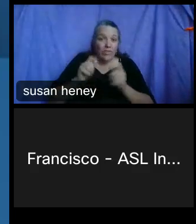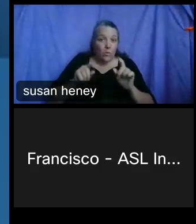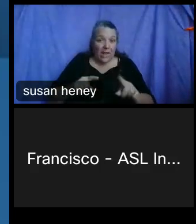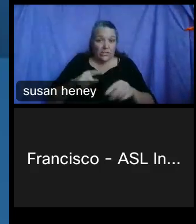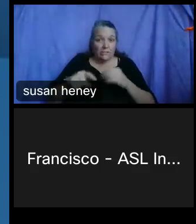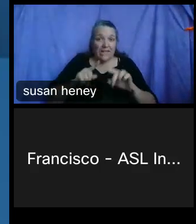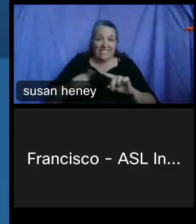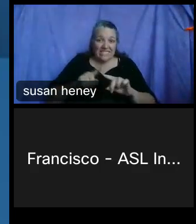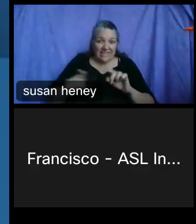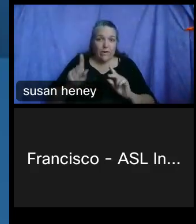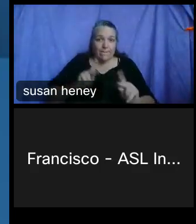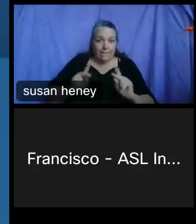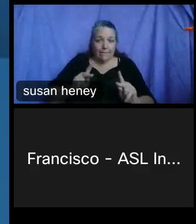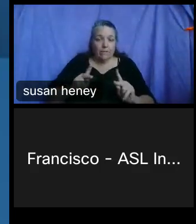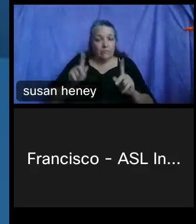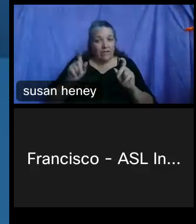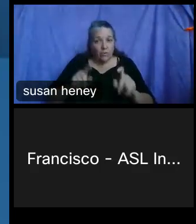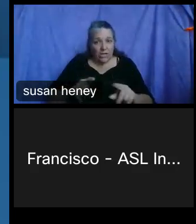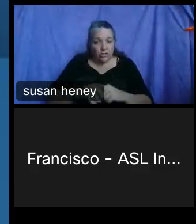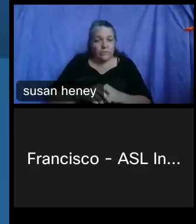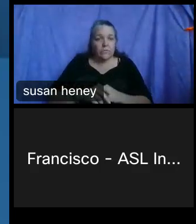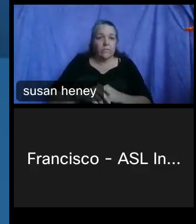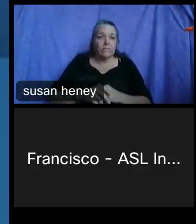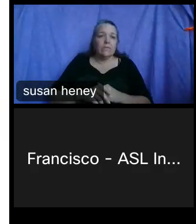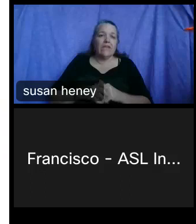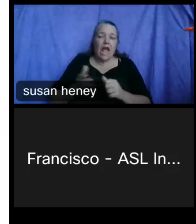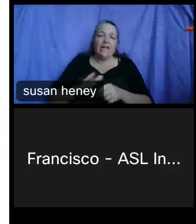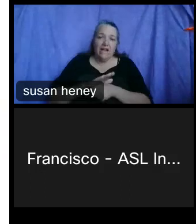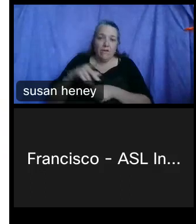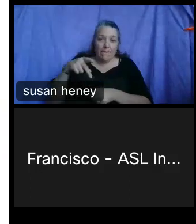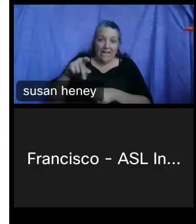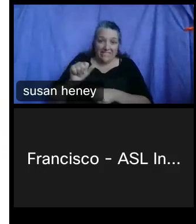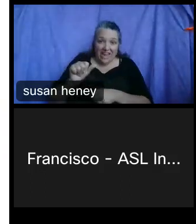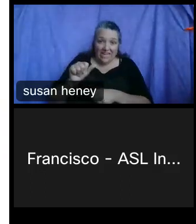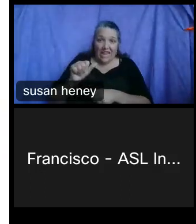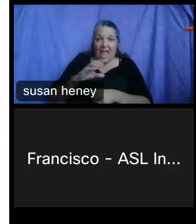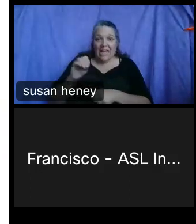stakeholders. I cover Southeastern Pennsylvania and the state of Delaware. At this time, I'd like